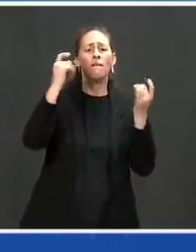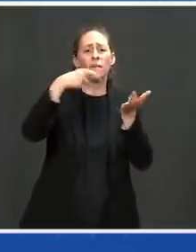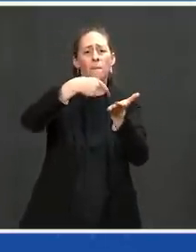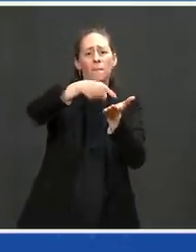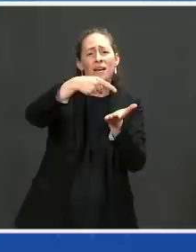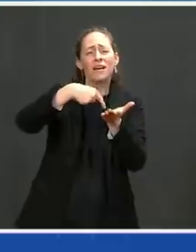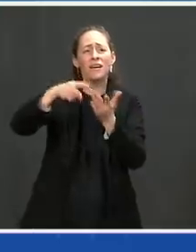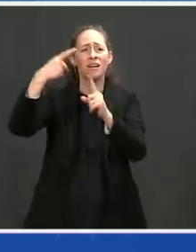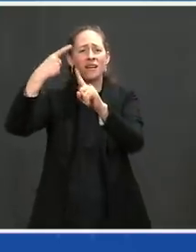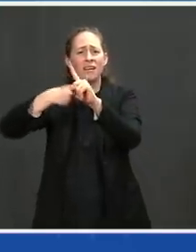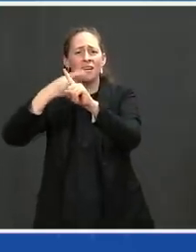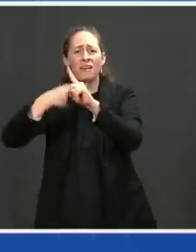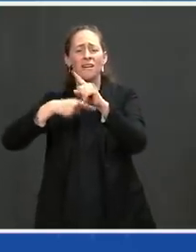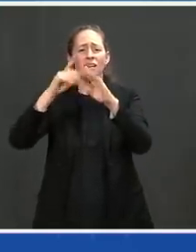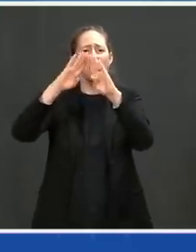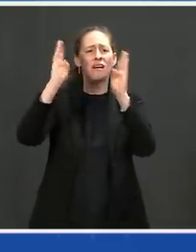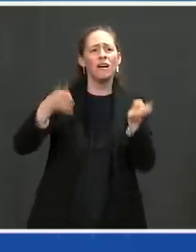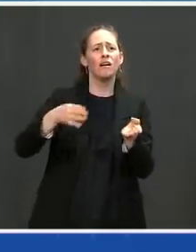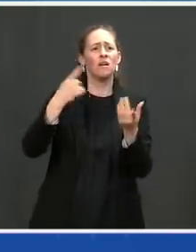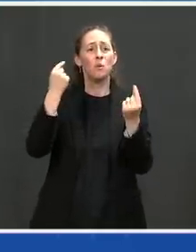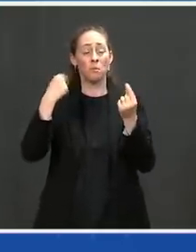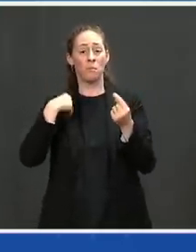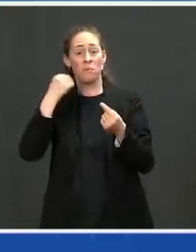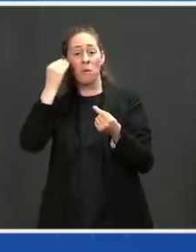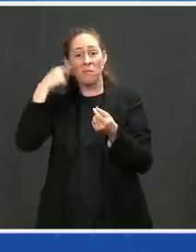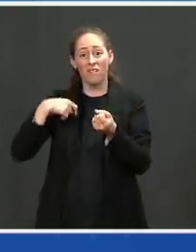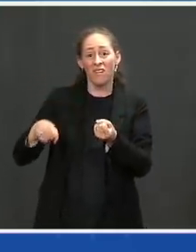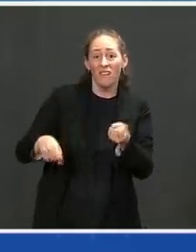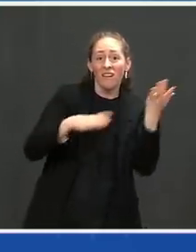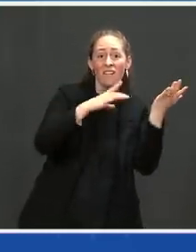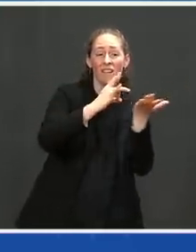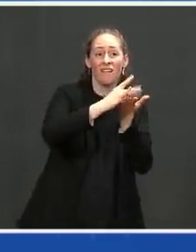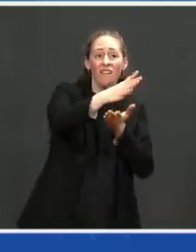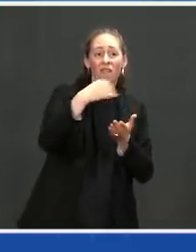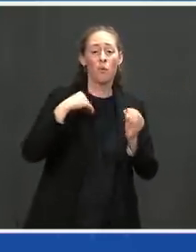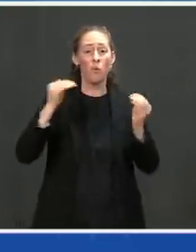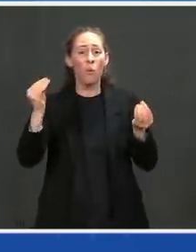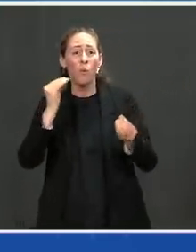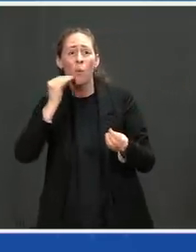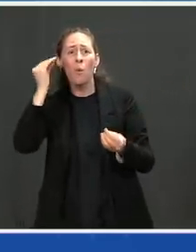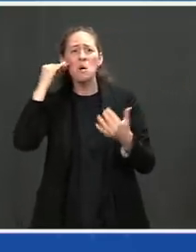are going to get thrown out of their homes because of the inability to -- to pay their rent.